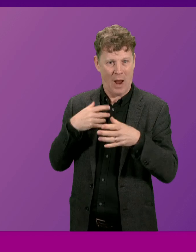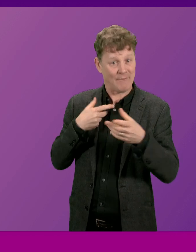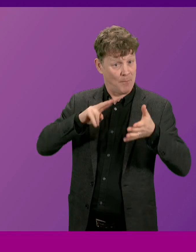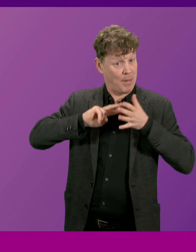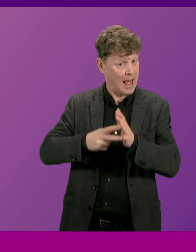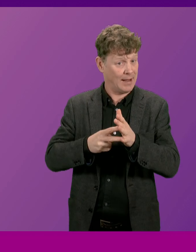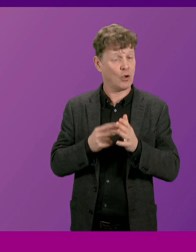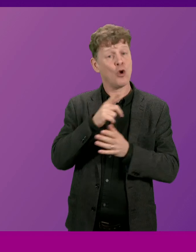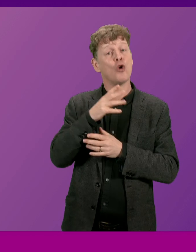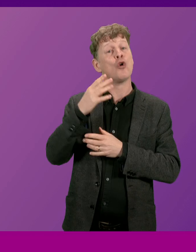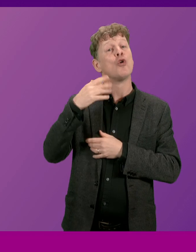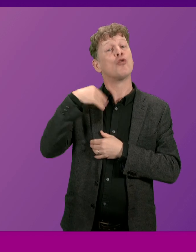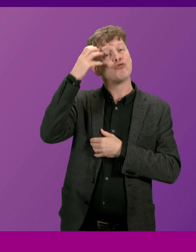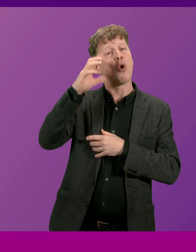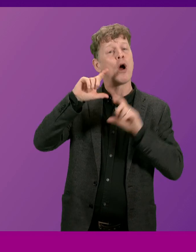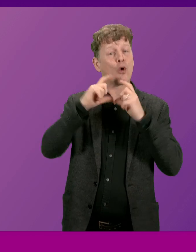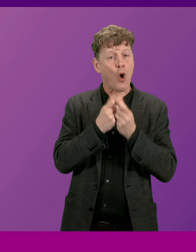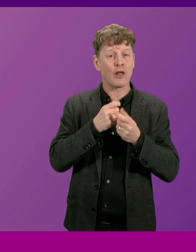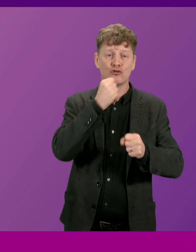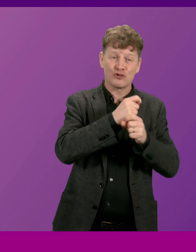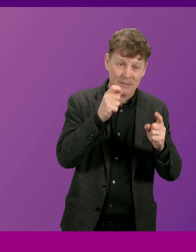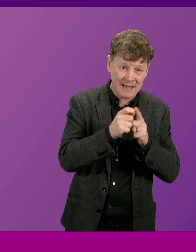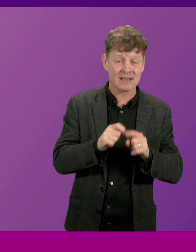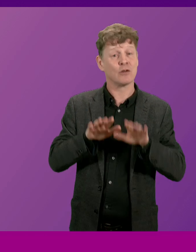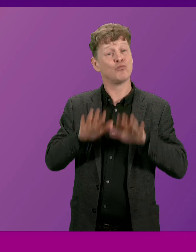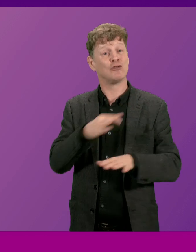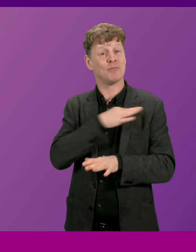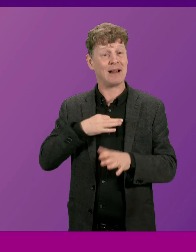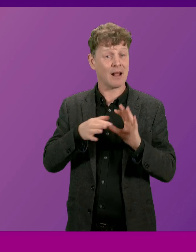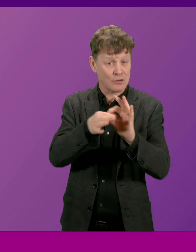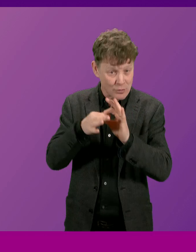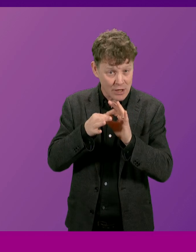College of General Practitioners, the British Medical Association, GP practices and health